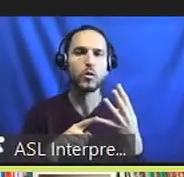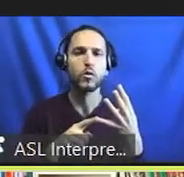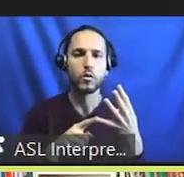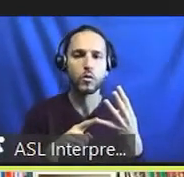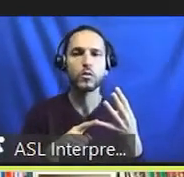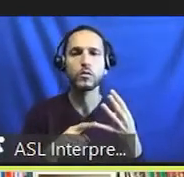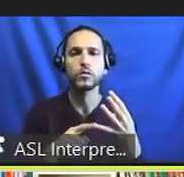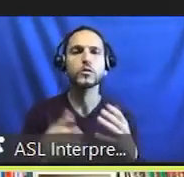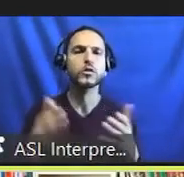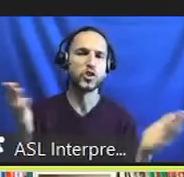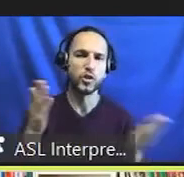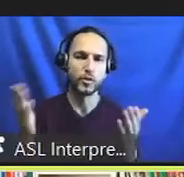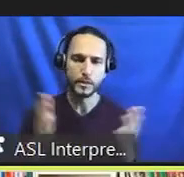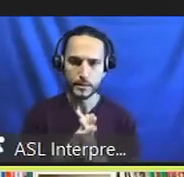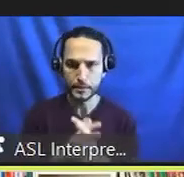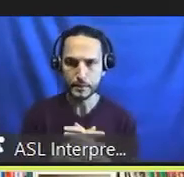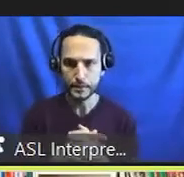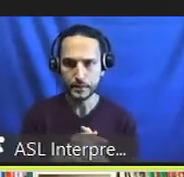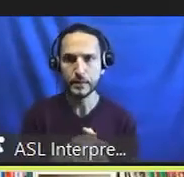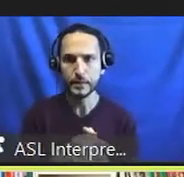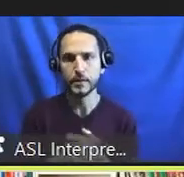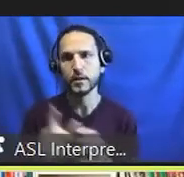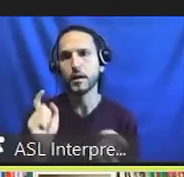of services or accommodations.